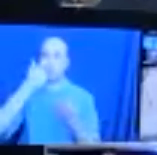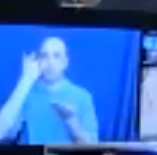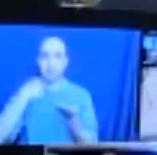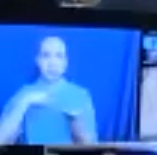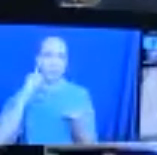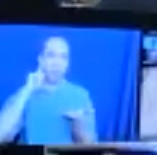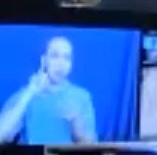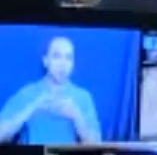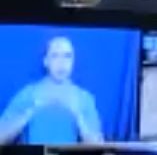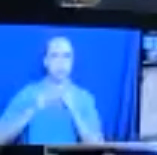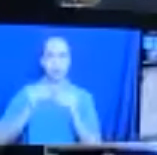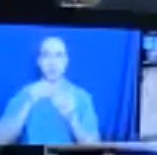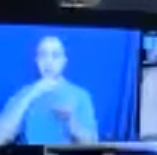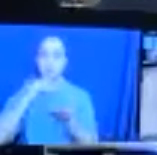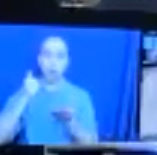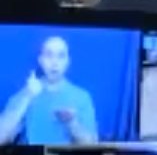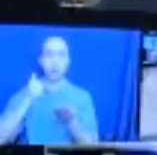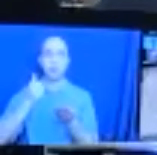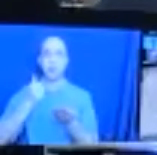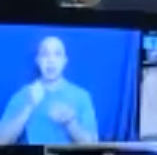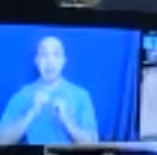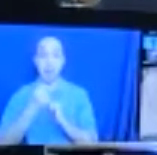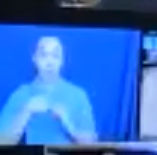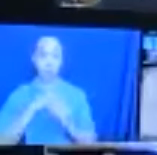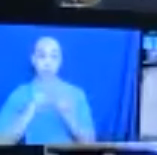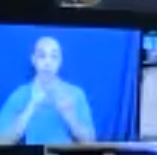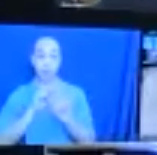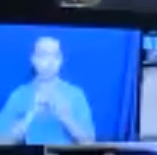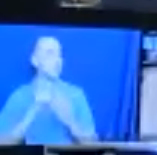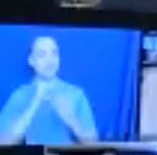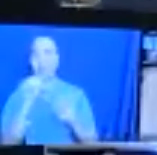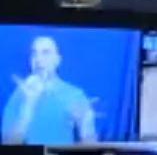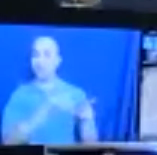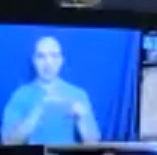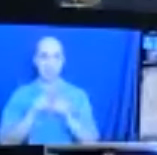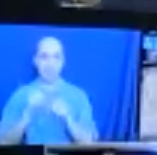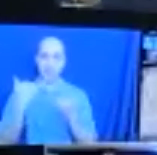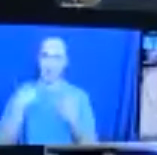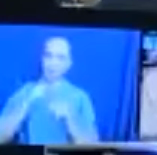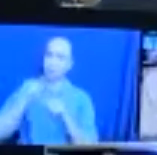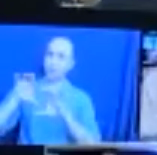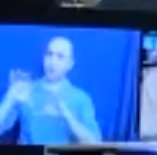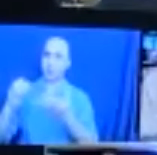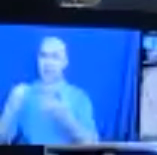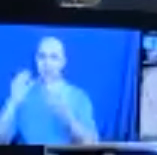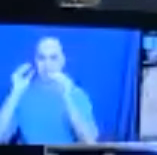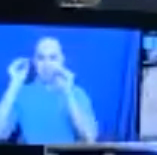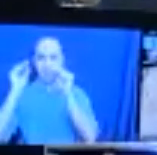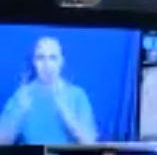BECAUSE I HAVE STORIES WHERE OUR ELDERS, THE WAY WE -- THE WAY THEY LEARNED IS NOT THE WAY WE LEARN THESE DAYS.